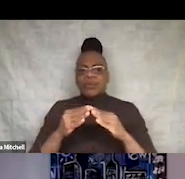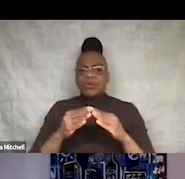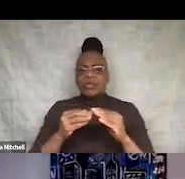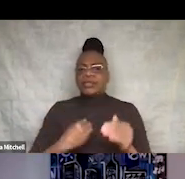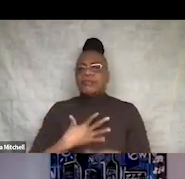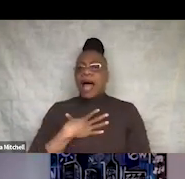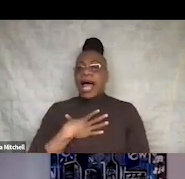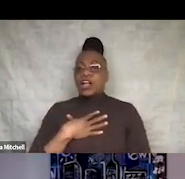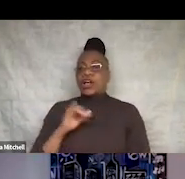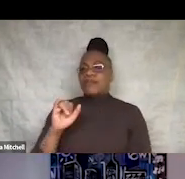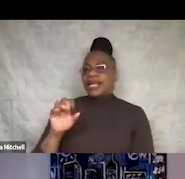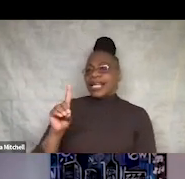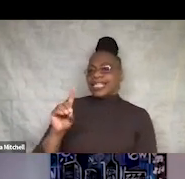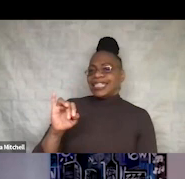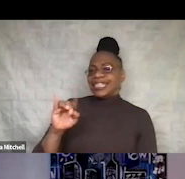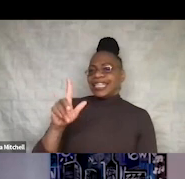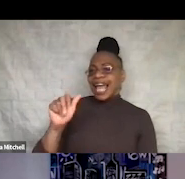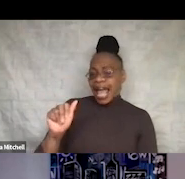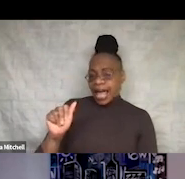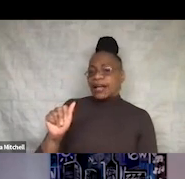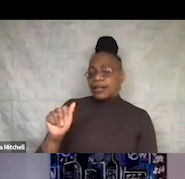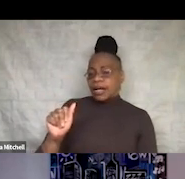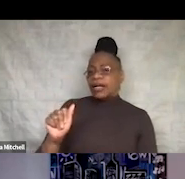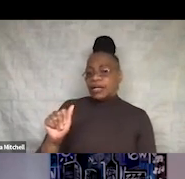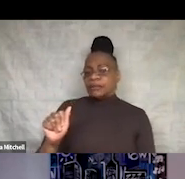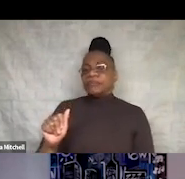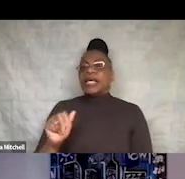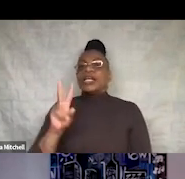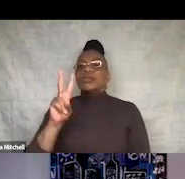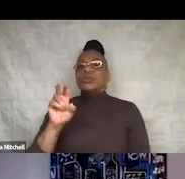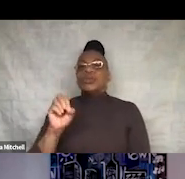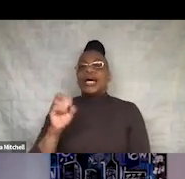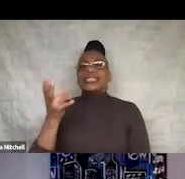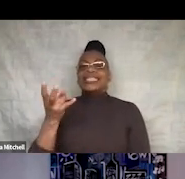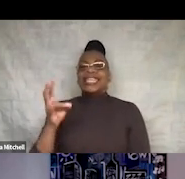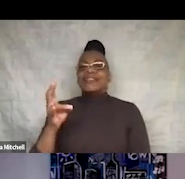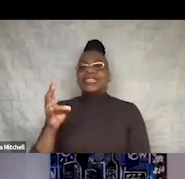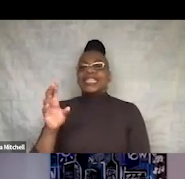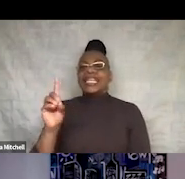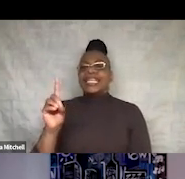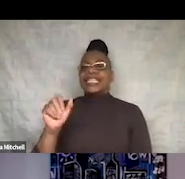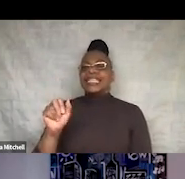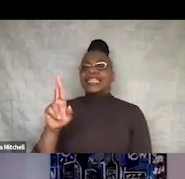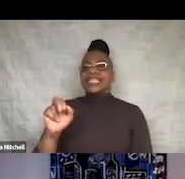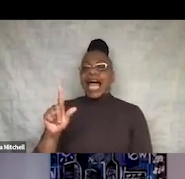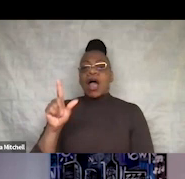of the National Alliance of Recovery Residences. In 2017, Darrell was instrumental in the drafting